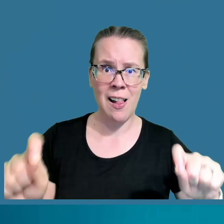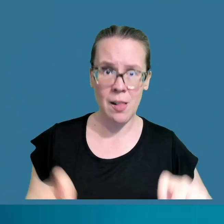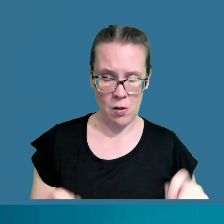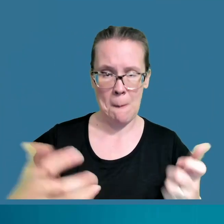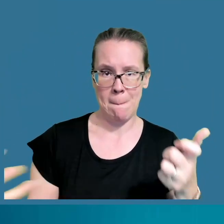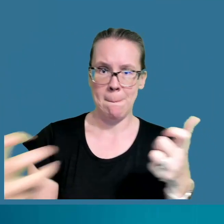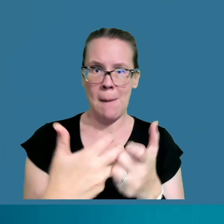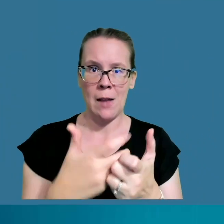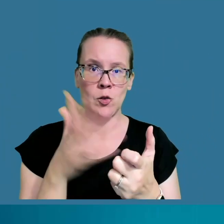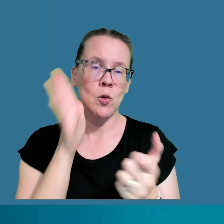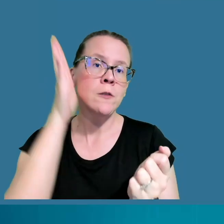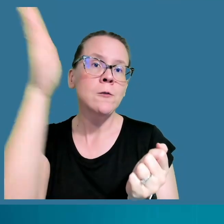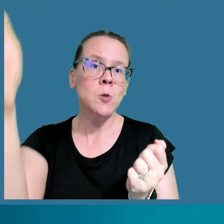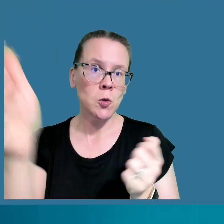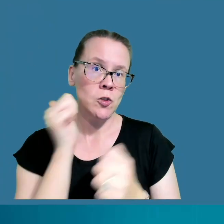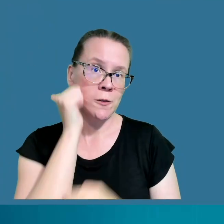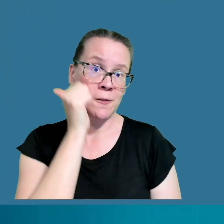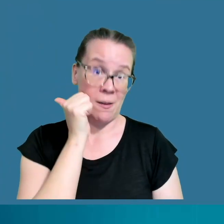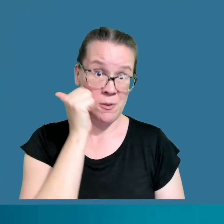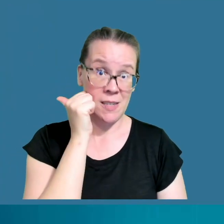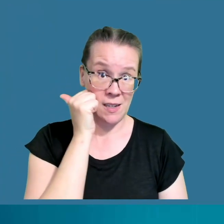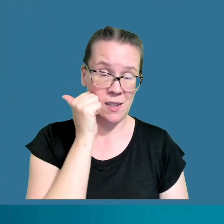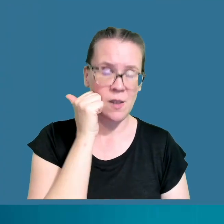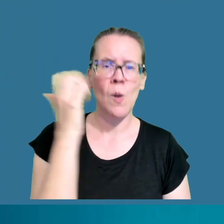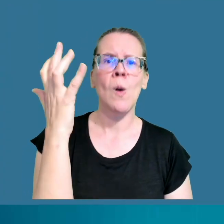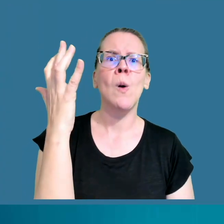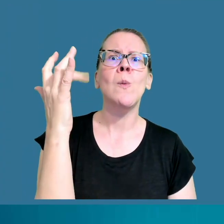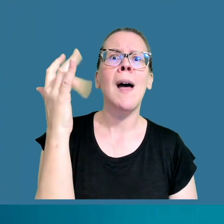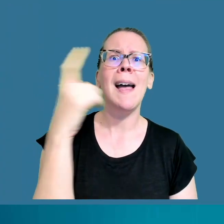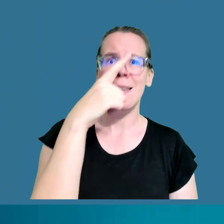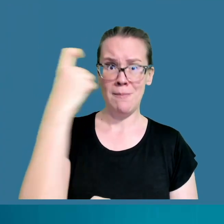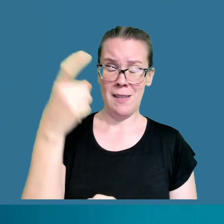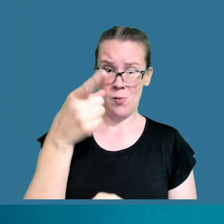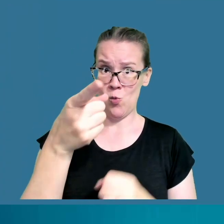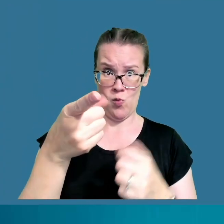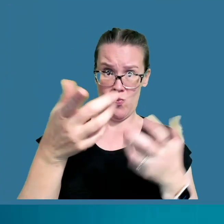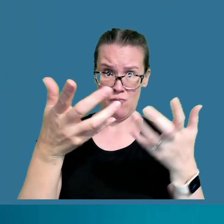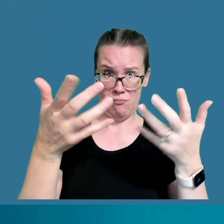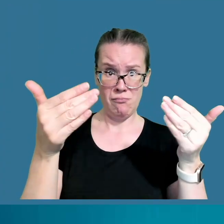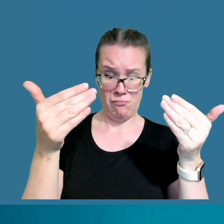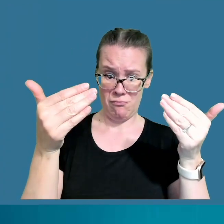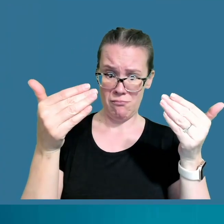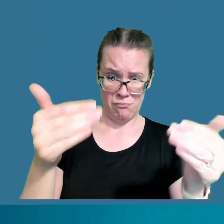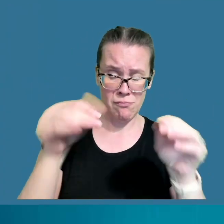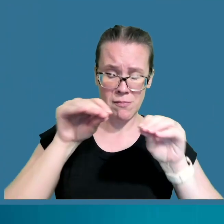pencils that match the main color of each of the fabrics and then just shade in a little squiggle